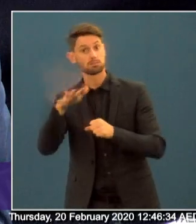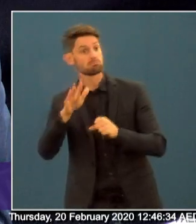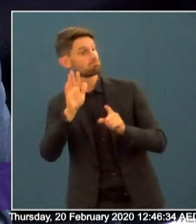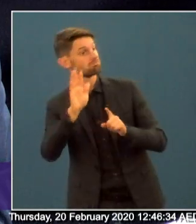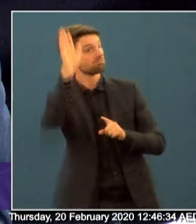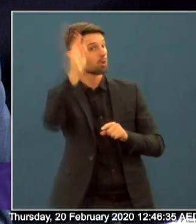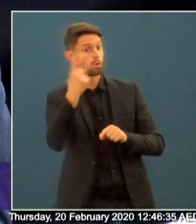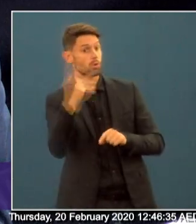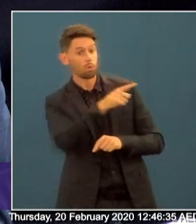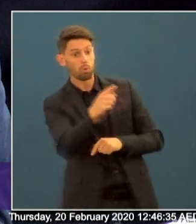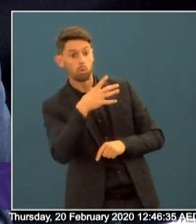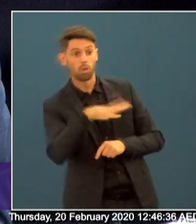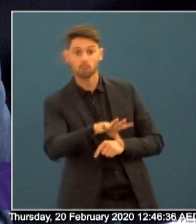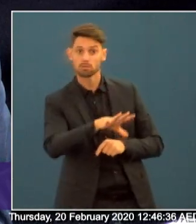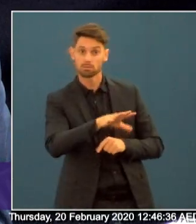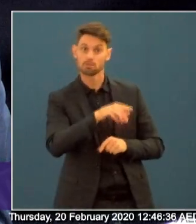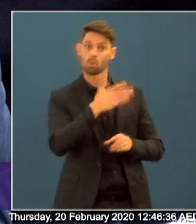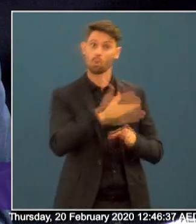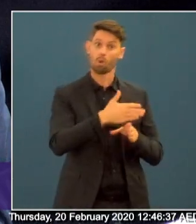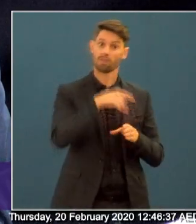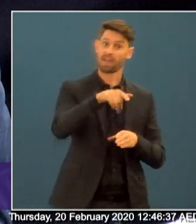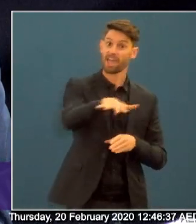and I applied for the job.